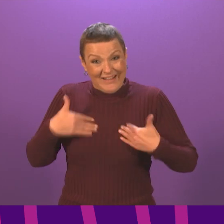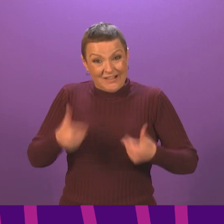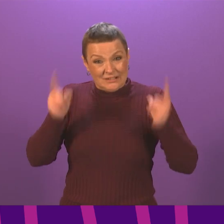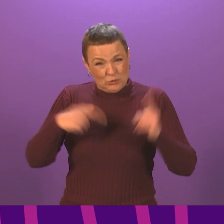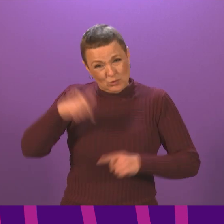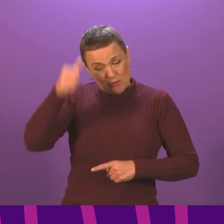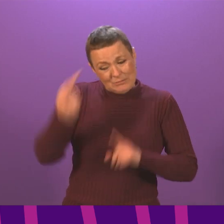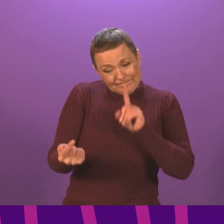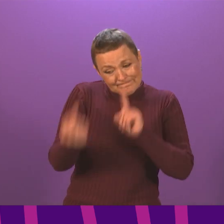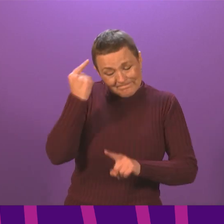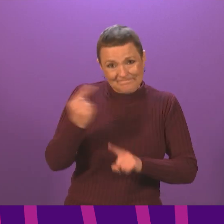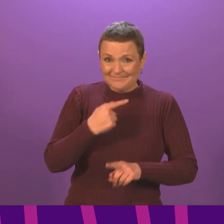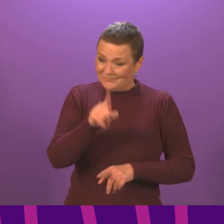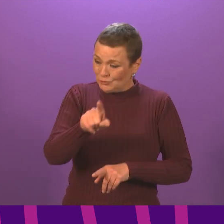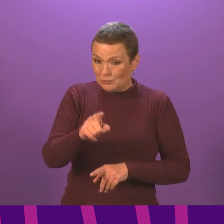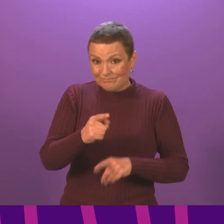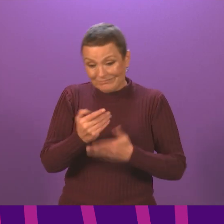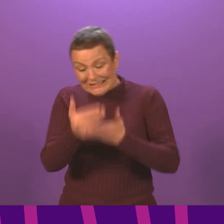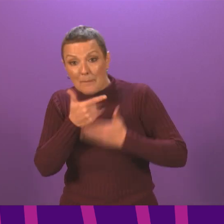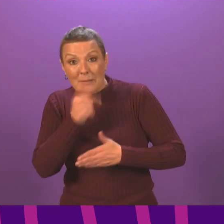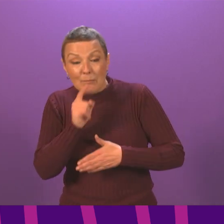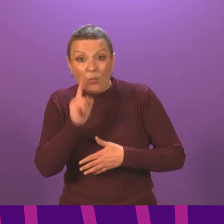calling for the testing of carers in order to protect people with learning disabilities,